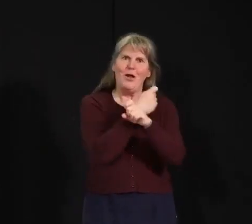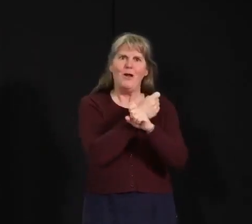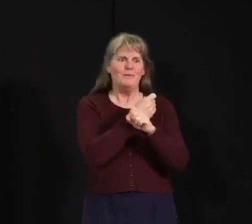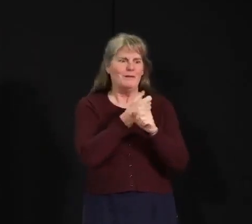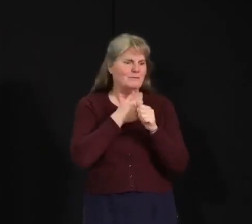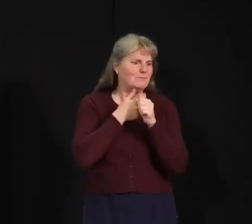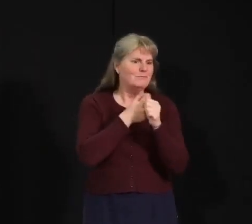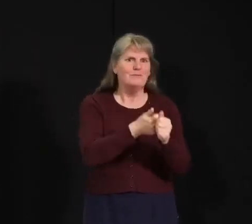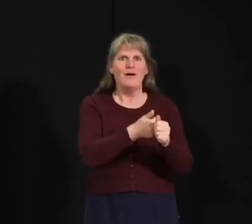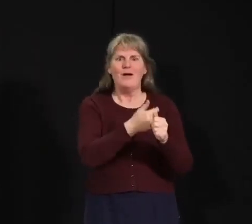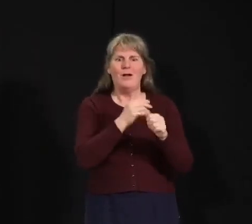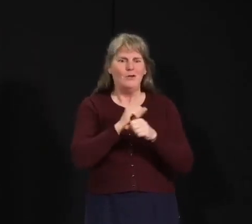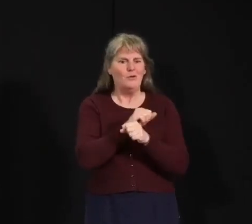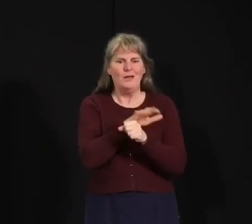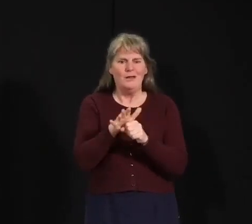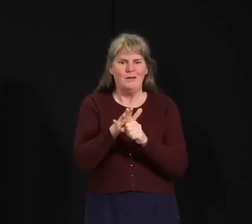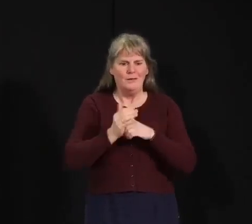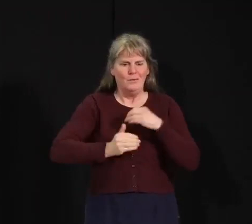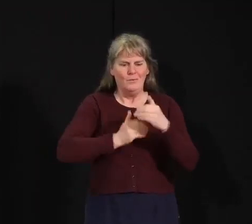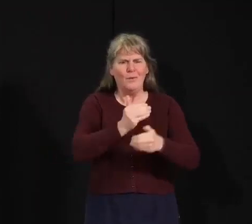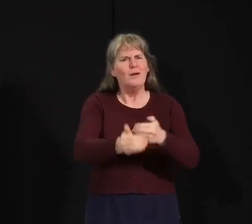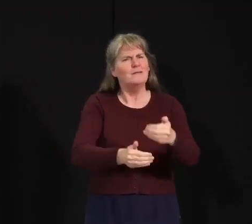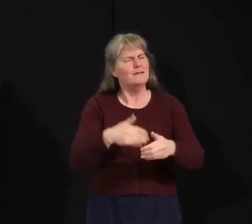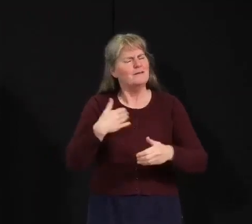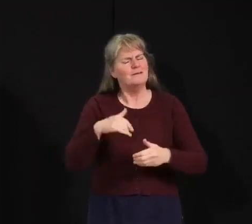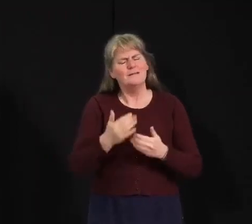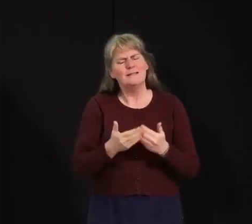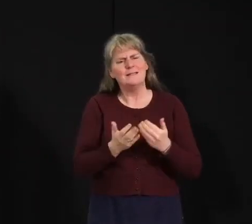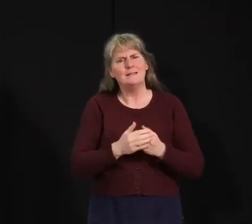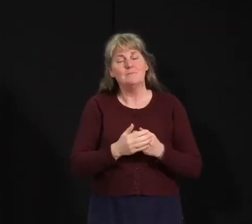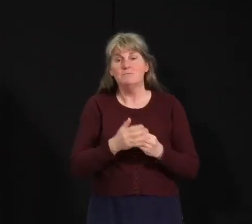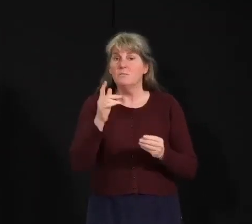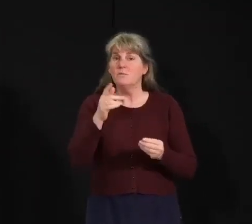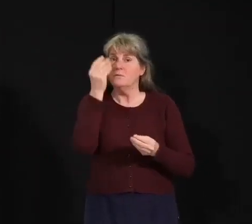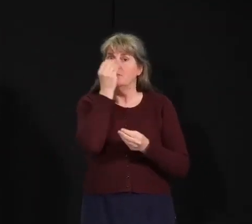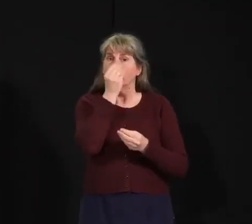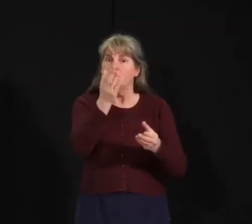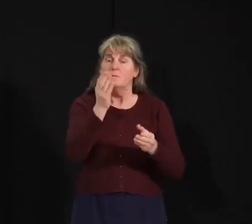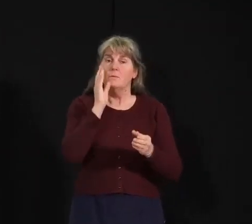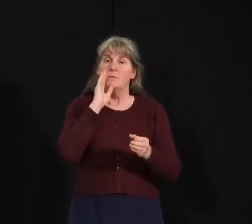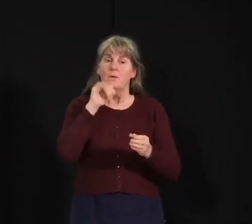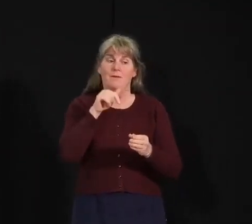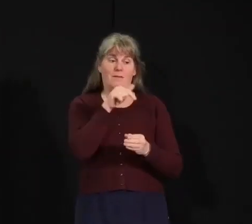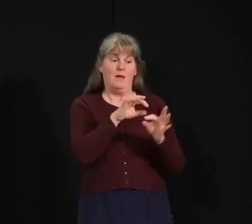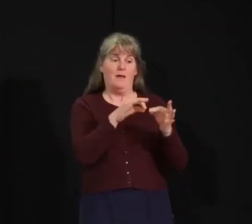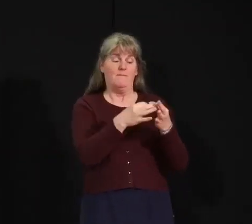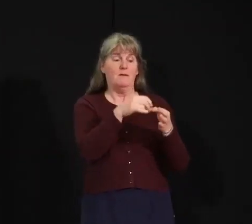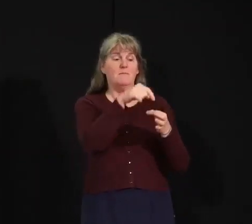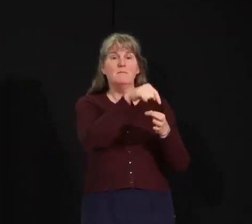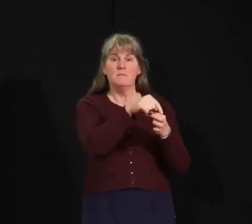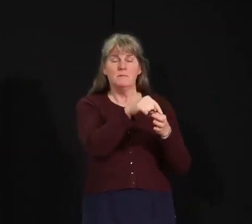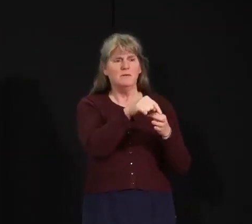circumstances that are is wonderfully variable and distinct as our crystals of Yukon snow, and you will begin